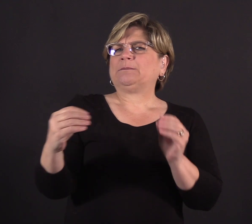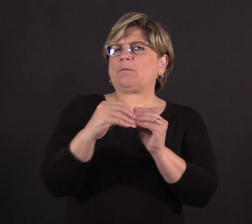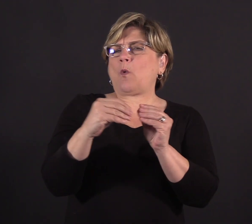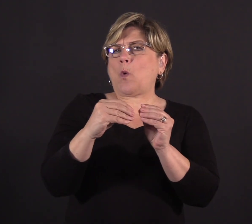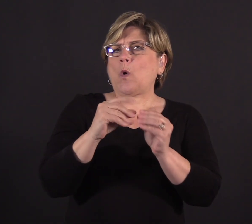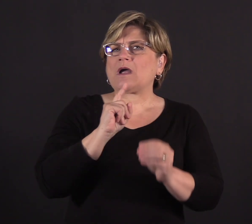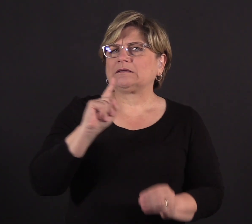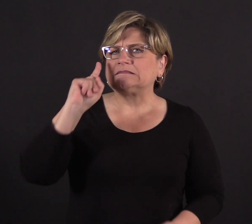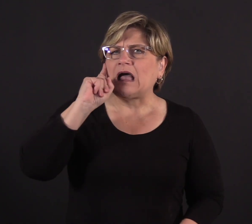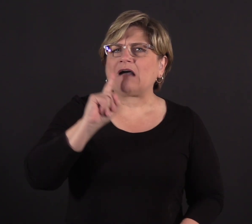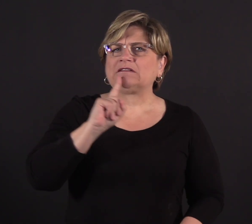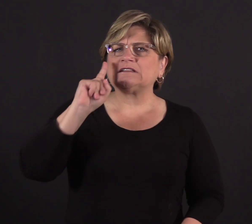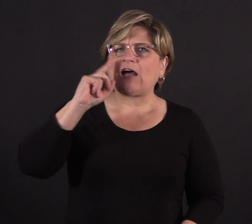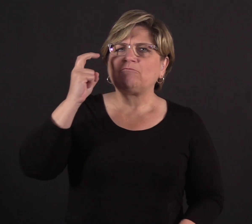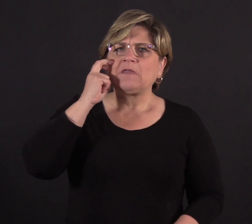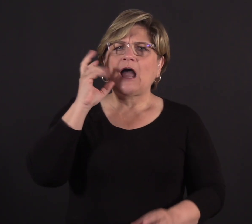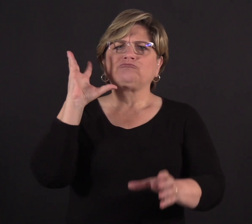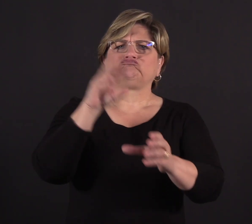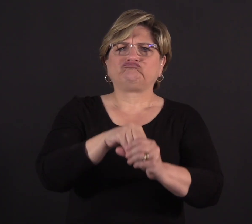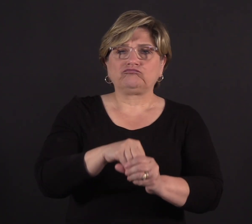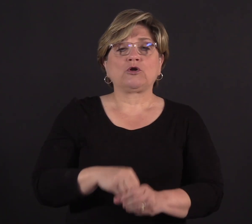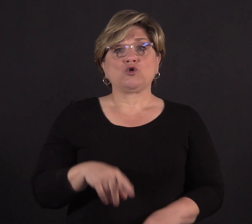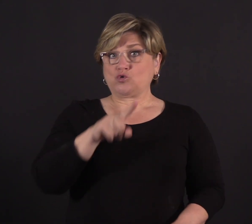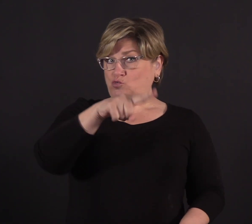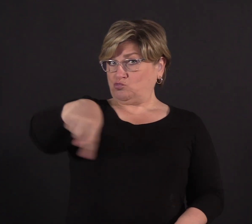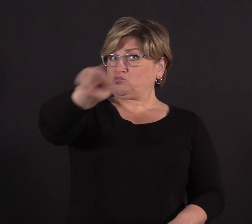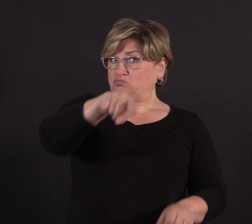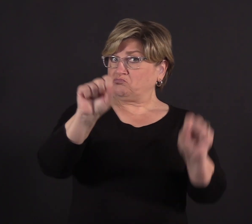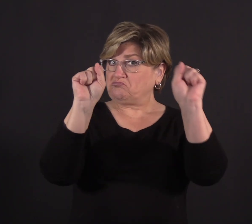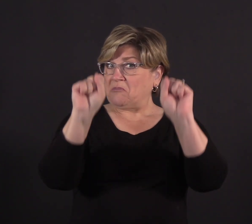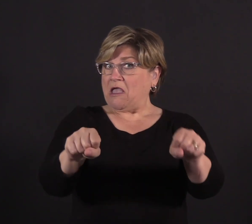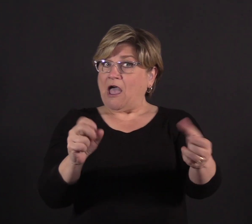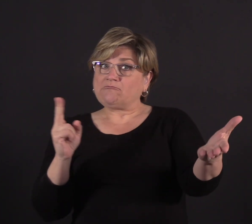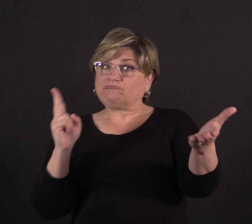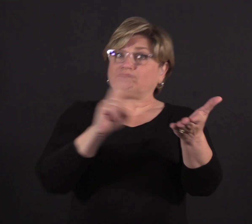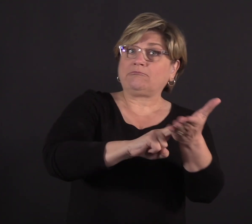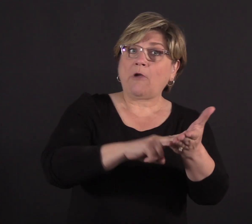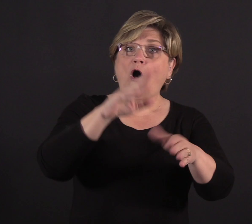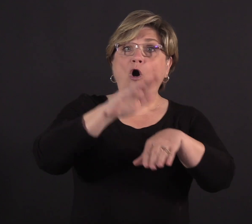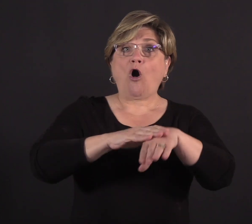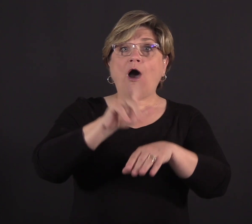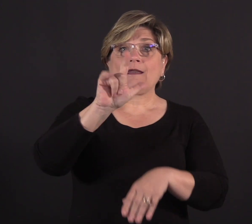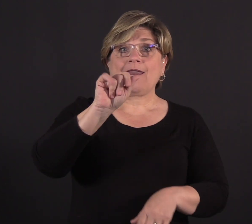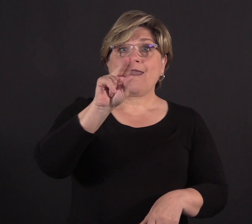We need more Deaf and DeafBlind participation. You may sign up online.